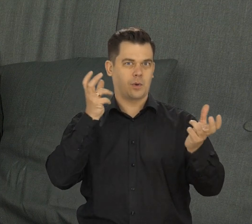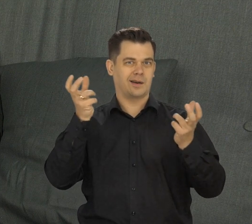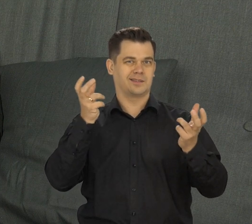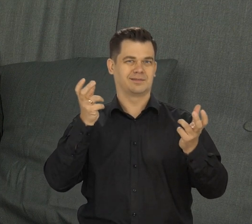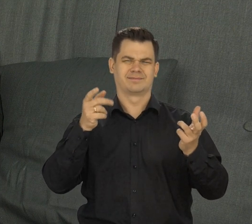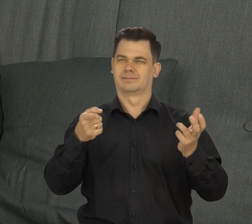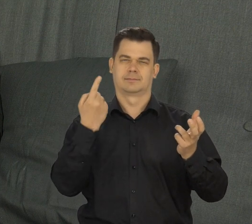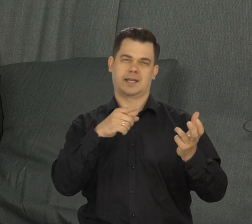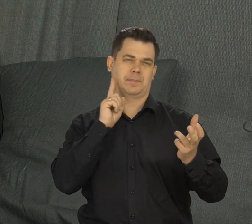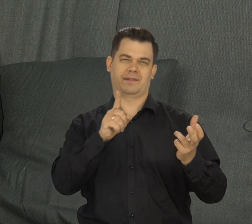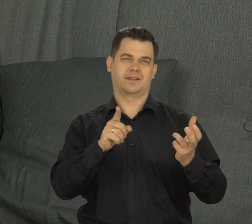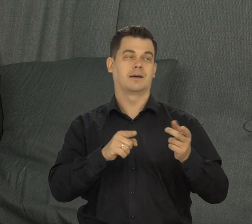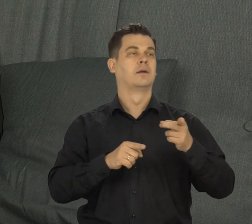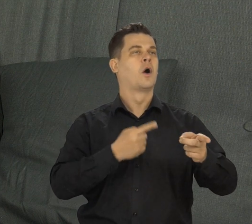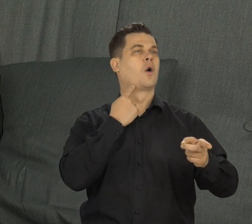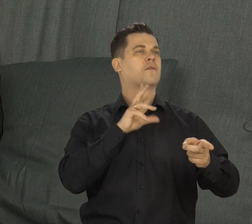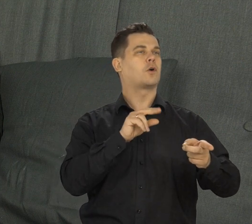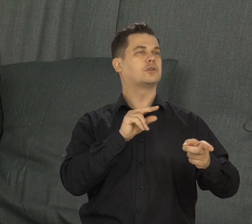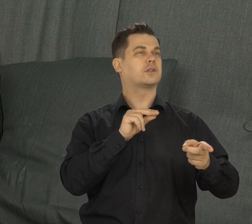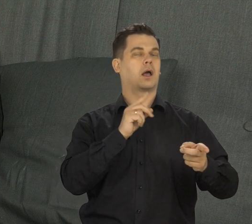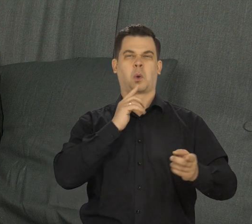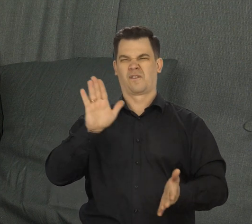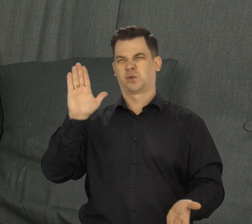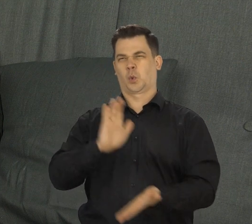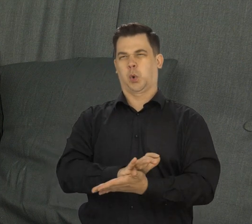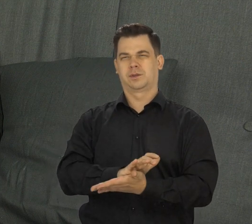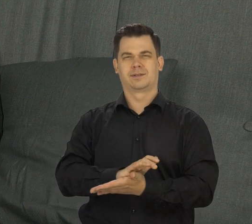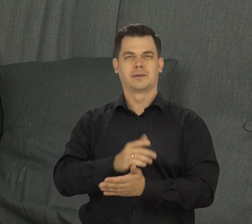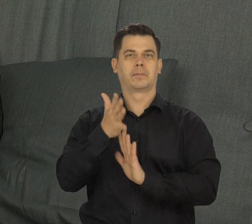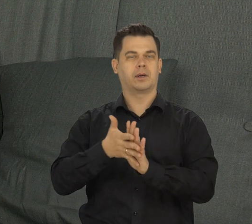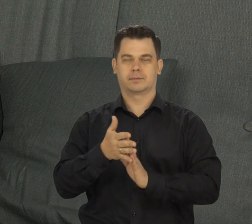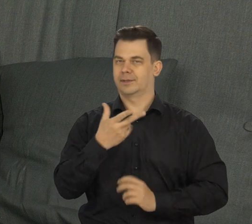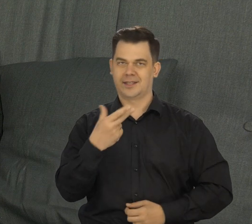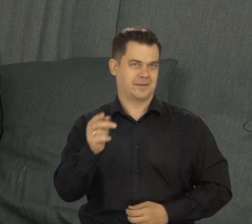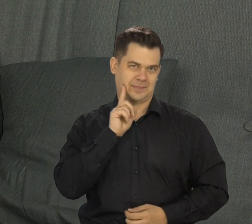It is not true that it is a poorer form of communication than phonic language.